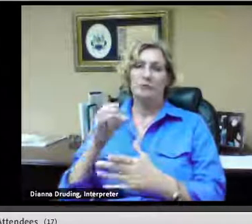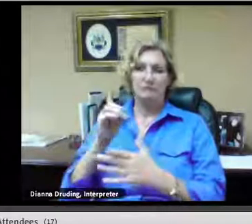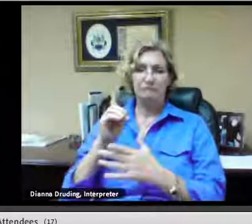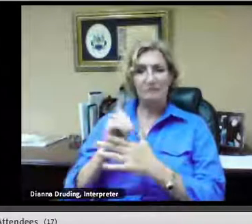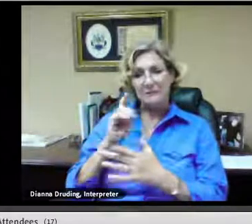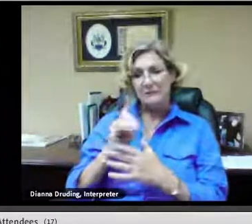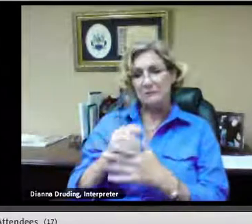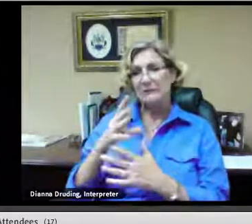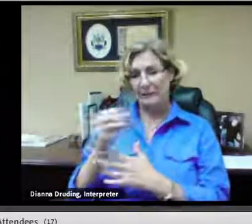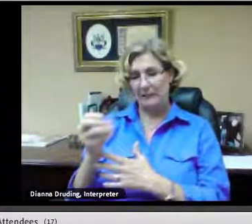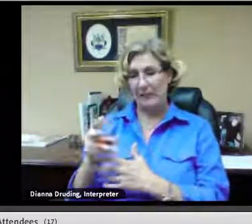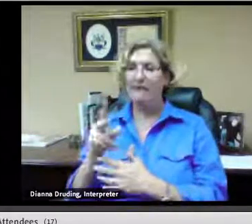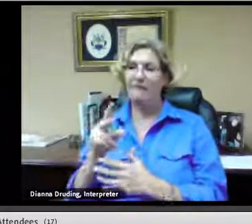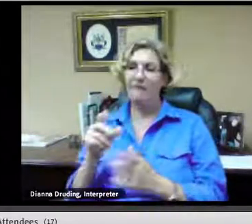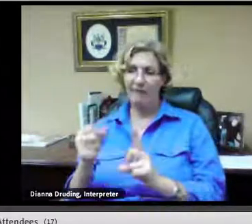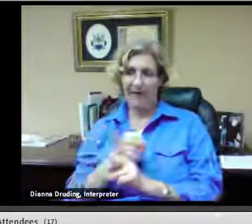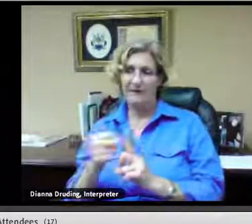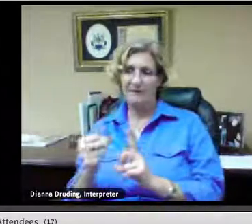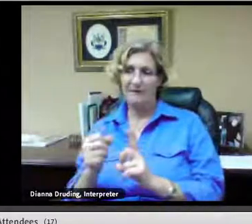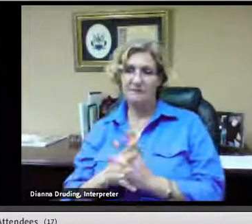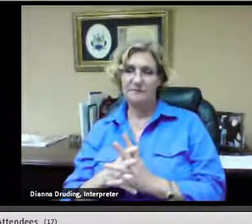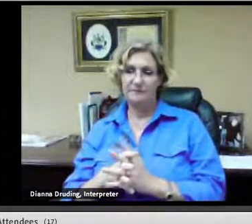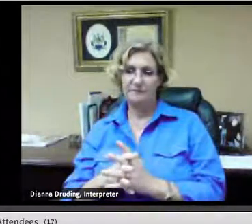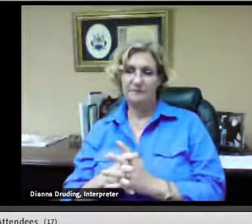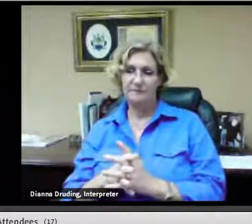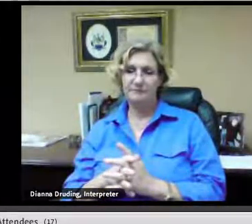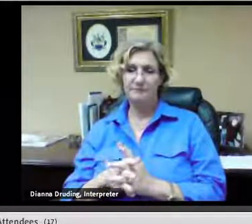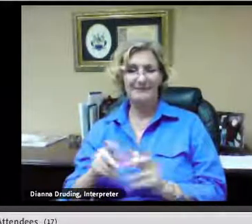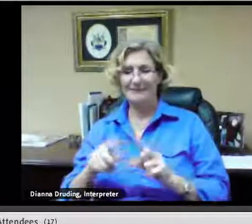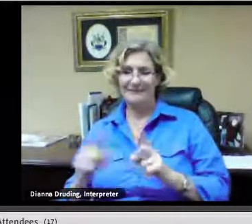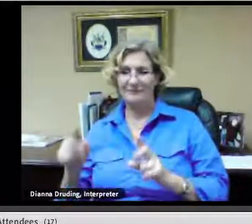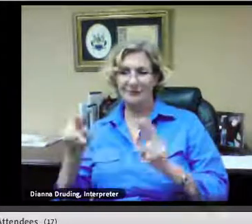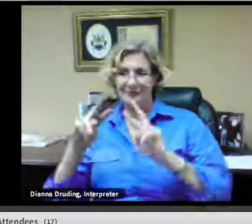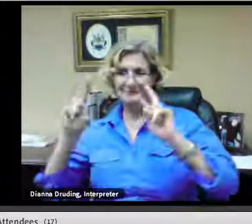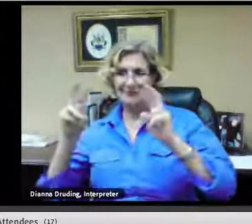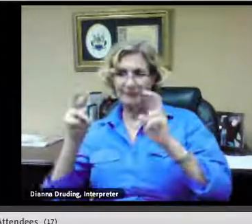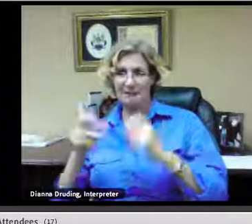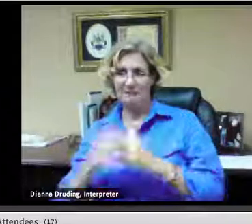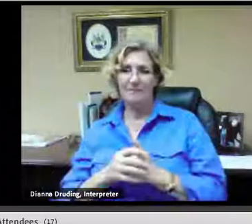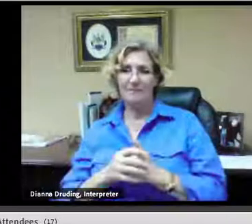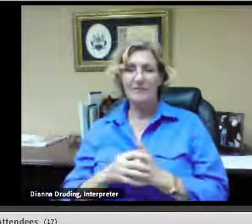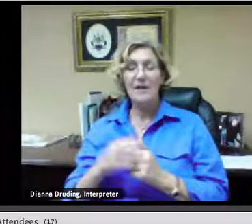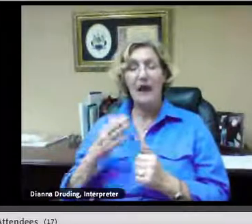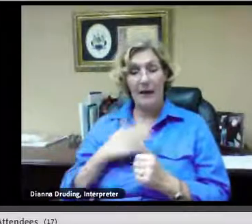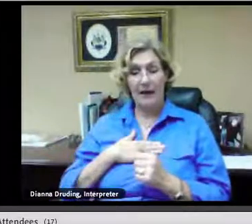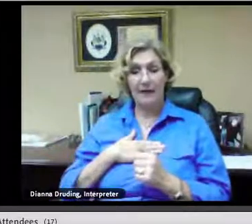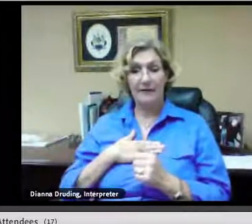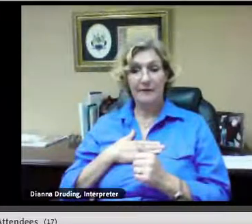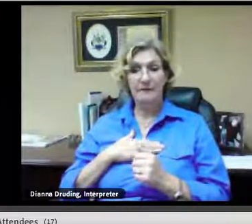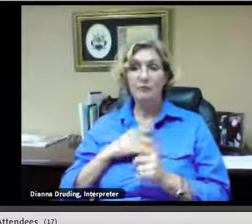But I was, at that conference, one of two people, the person who was attending with me,